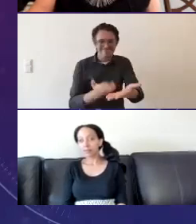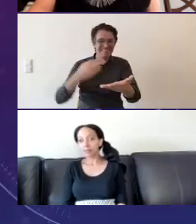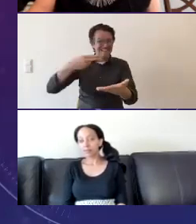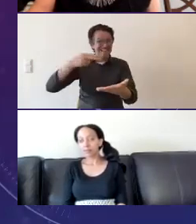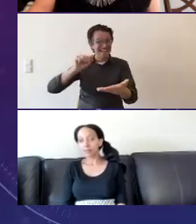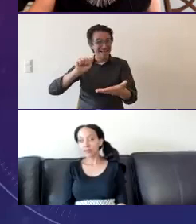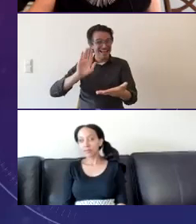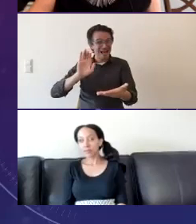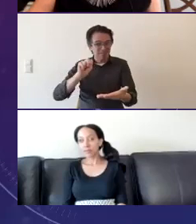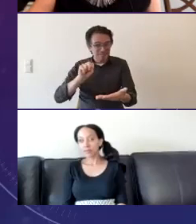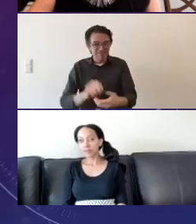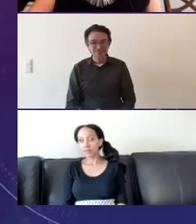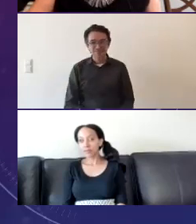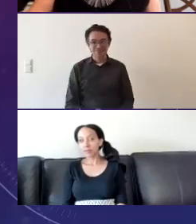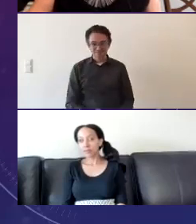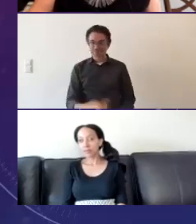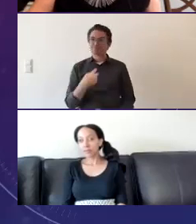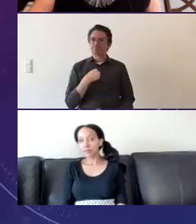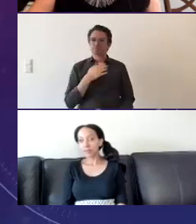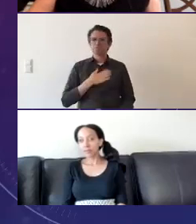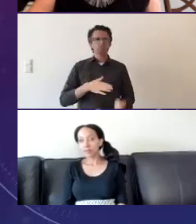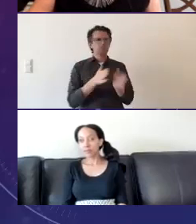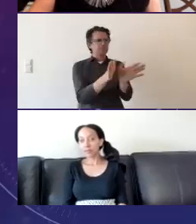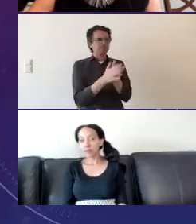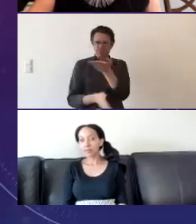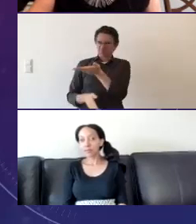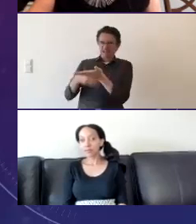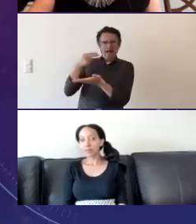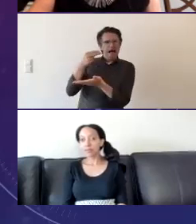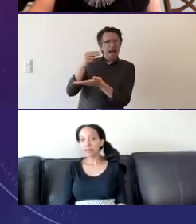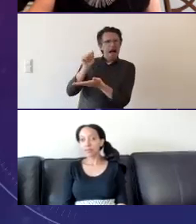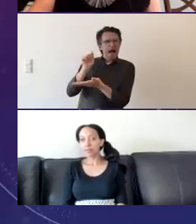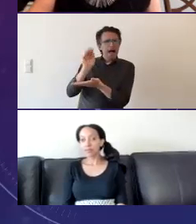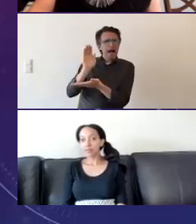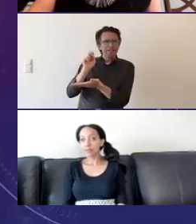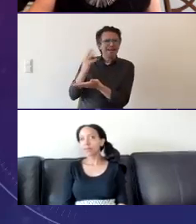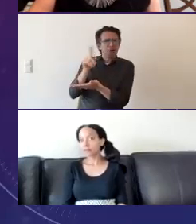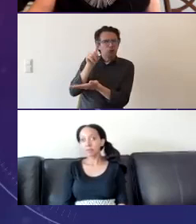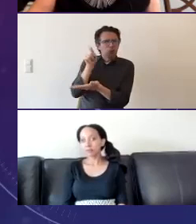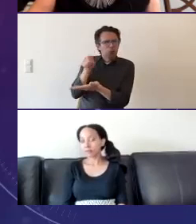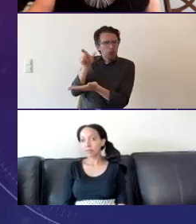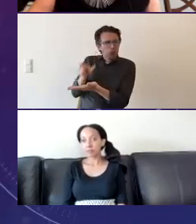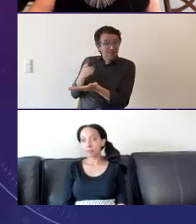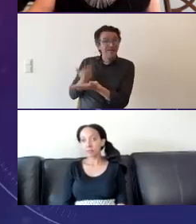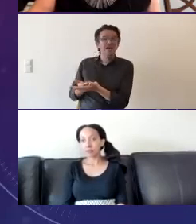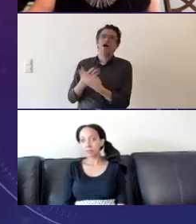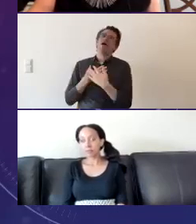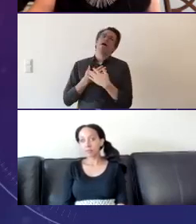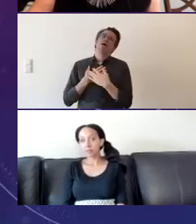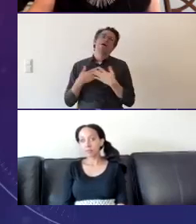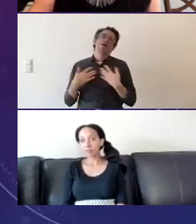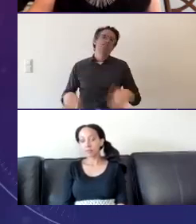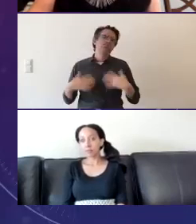so having good my my dear wonderful friend for the last ten years she is the